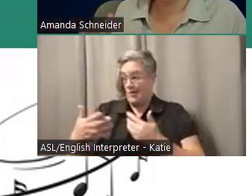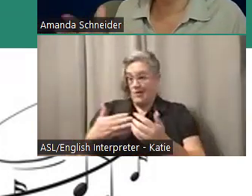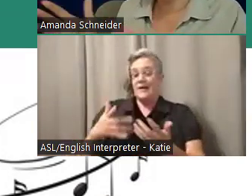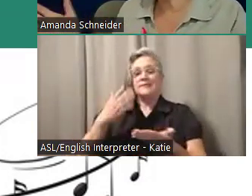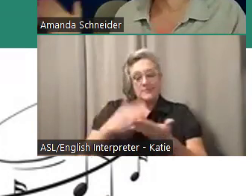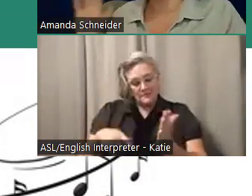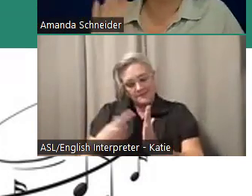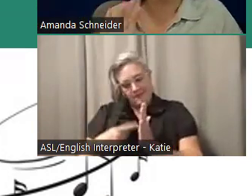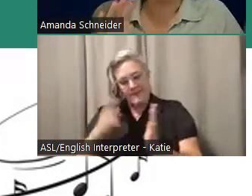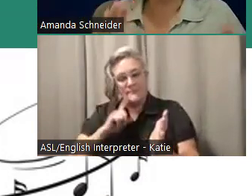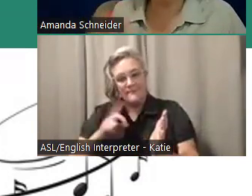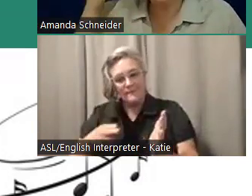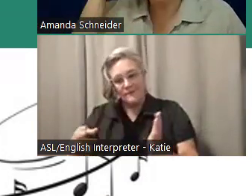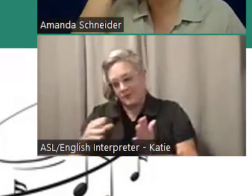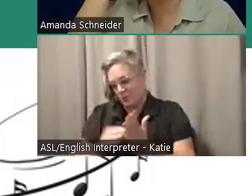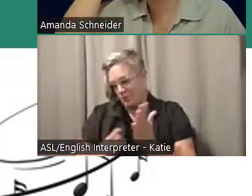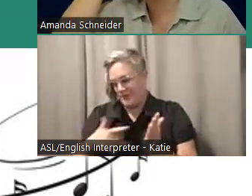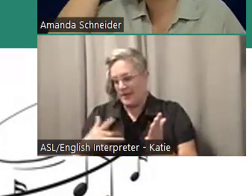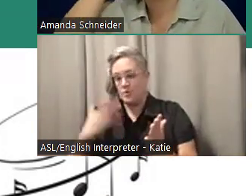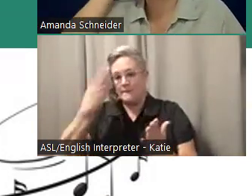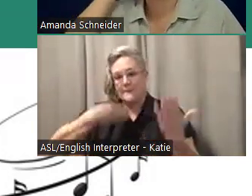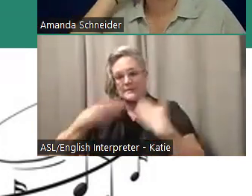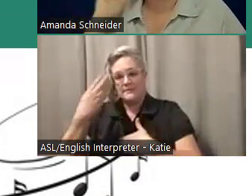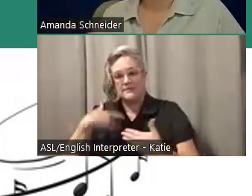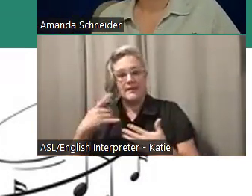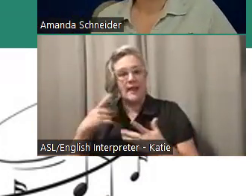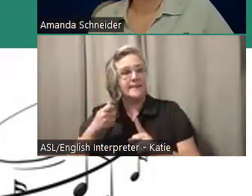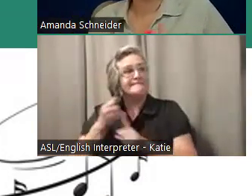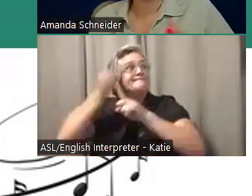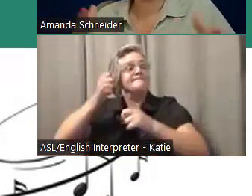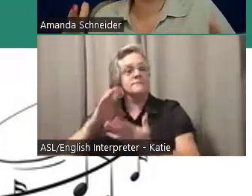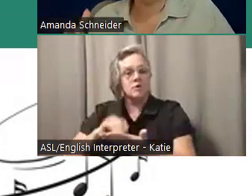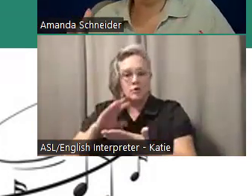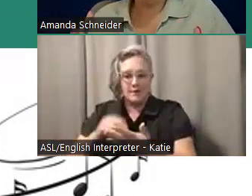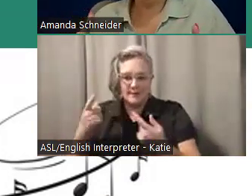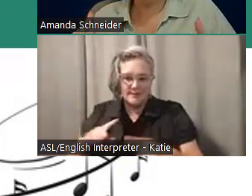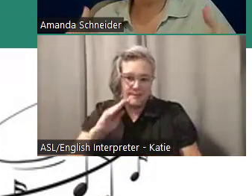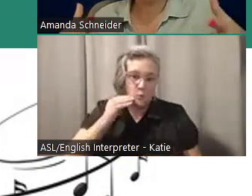That is going on around your home or in different sites. So, being able to narrate,